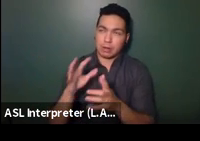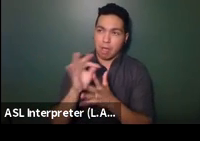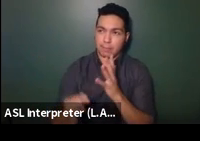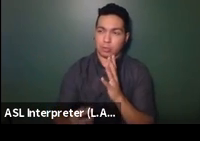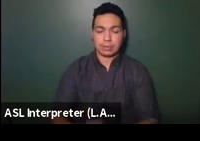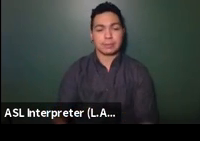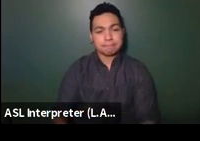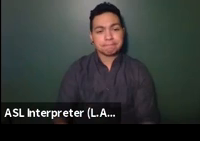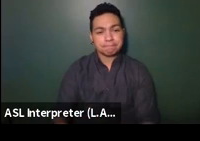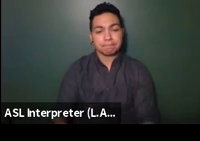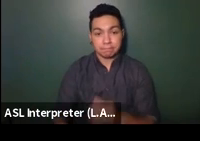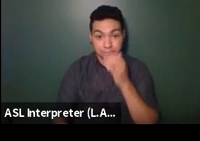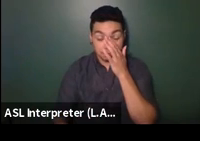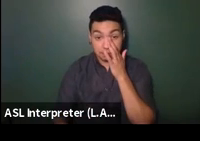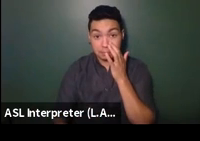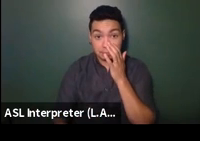Kristina Wambold: So I'm going to go to my bank. Great. On the flight questions.